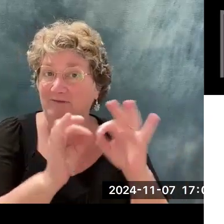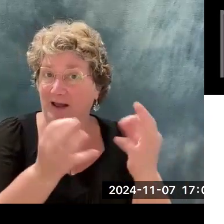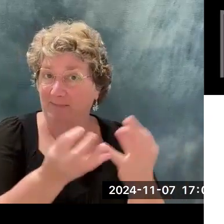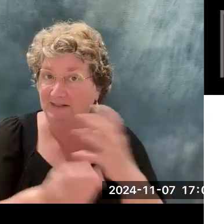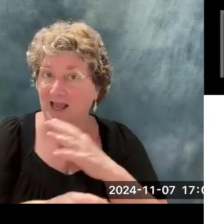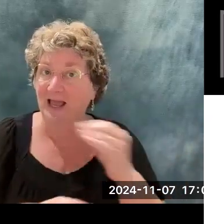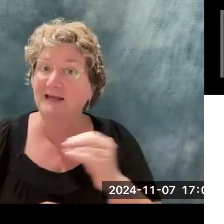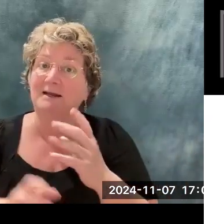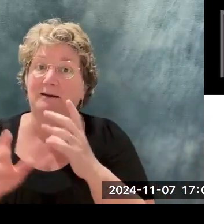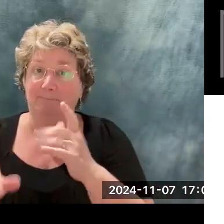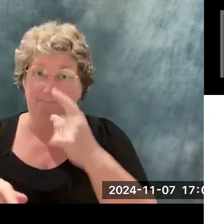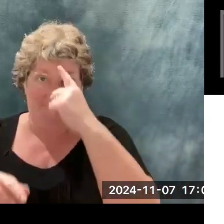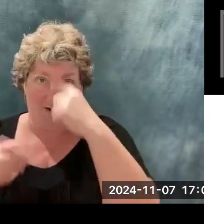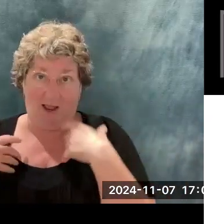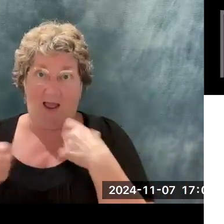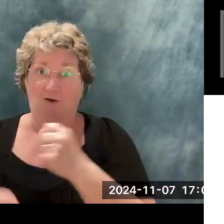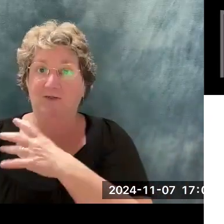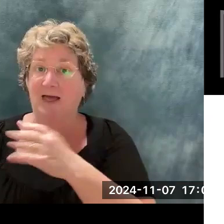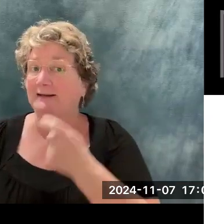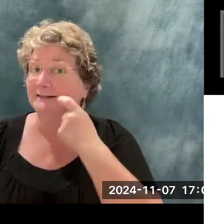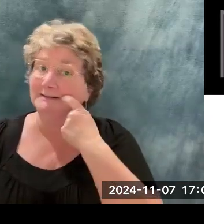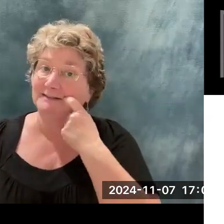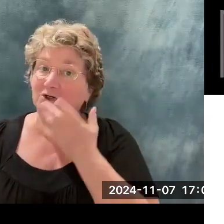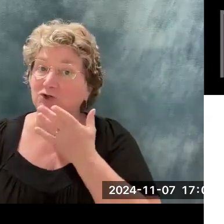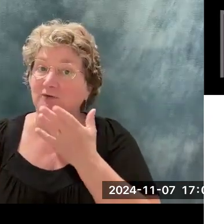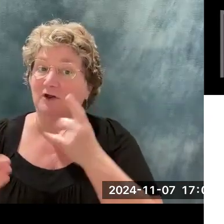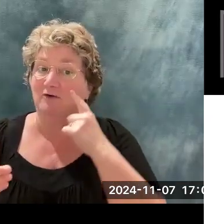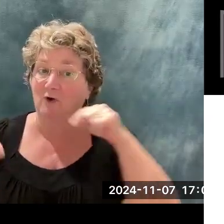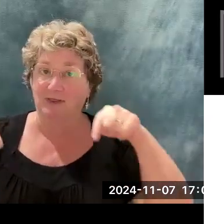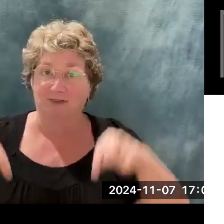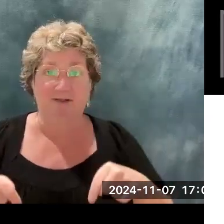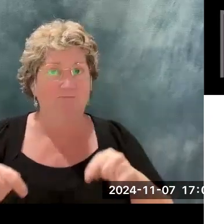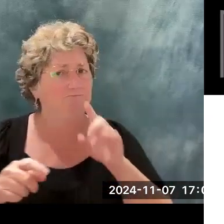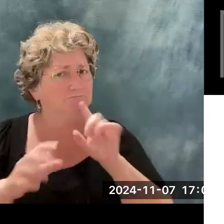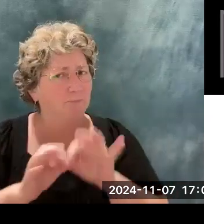Services for this important conversation tonight about teen suicide.